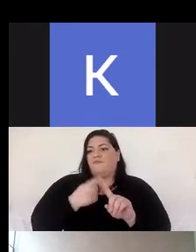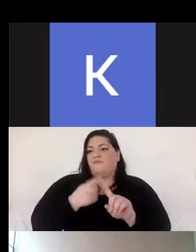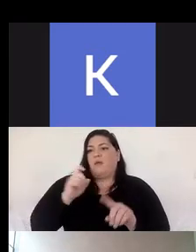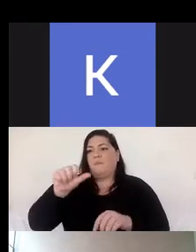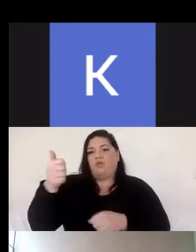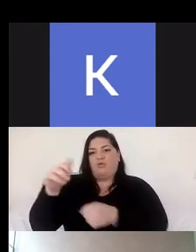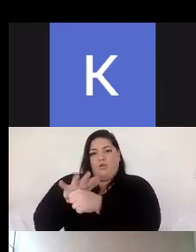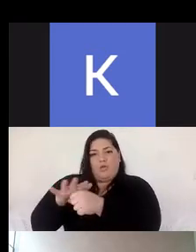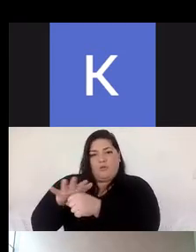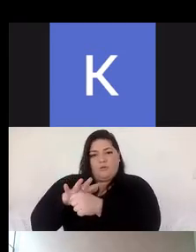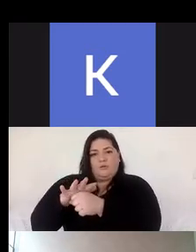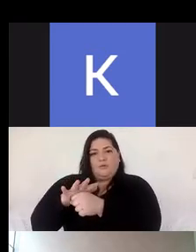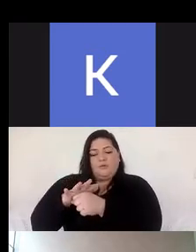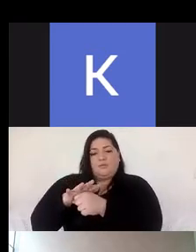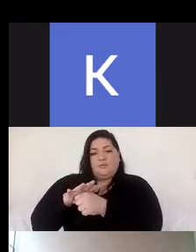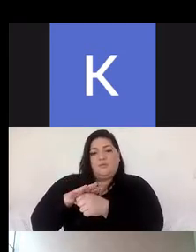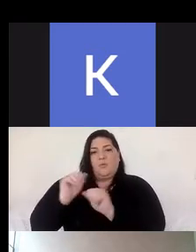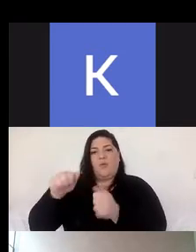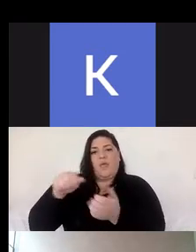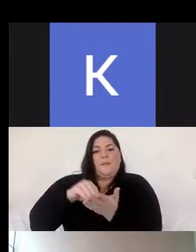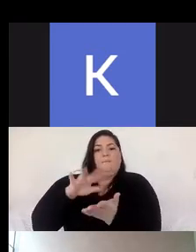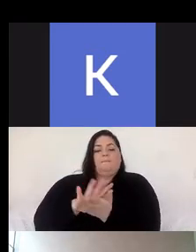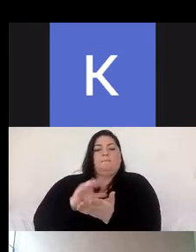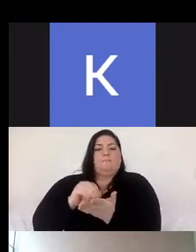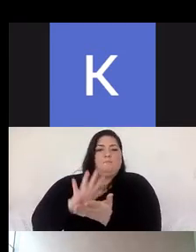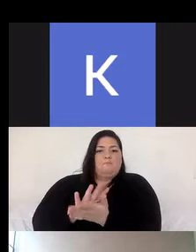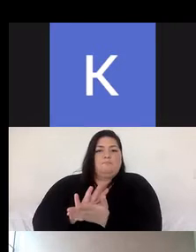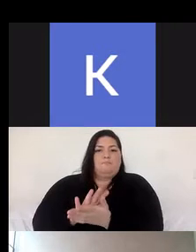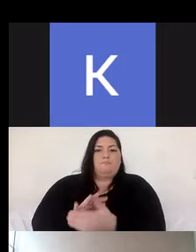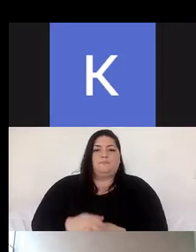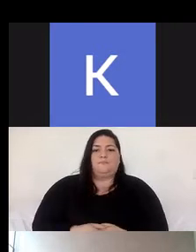and taken note of.